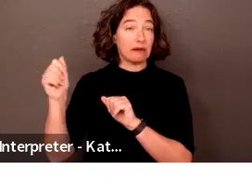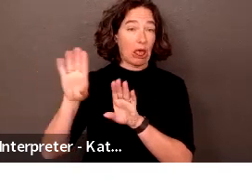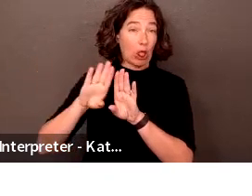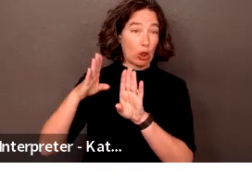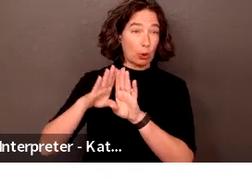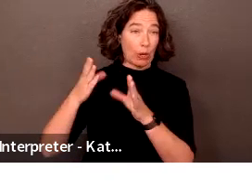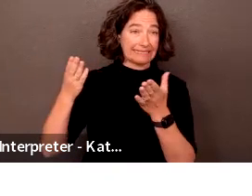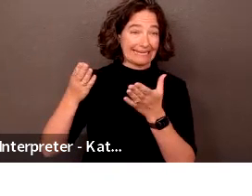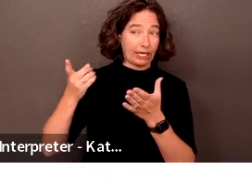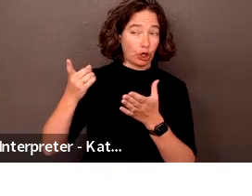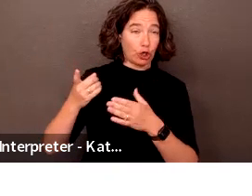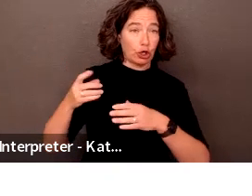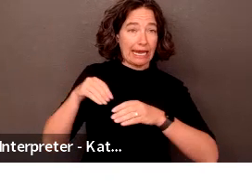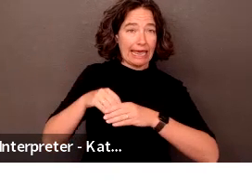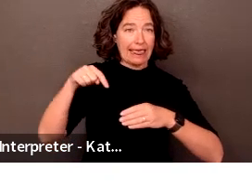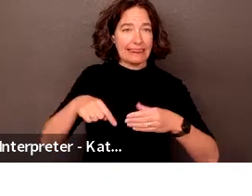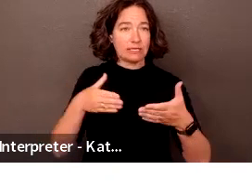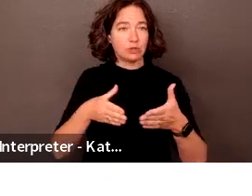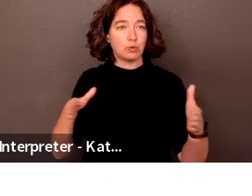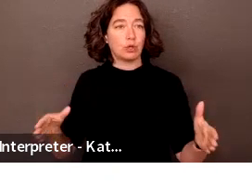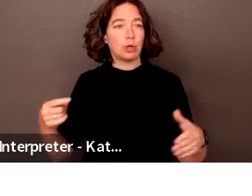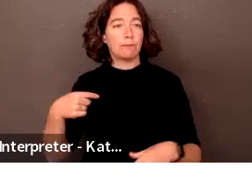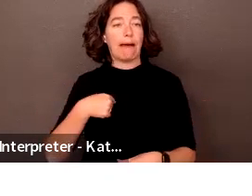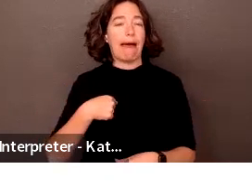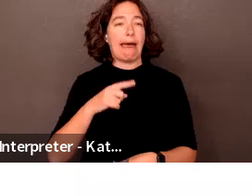we're all going to learn from one another and instead of just planning